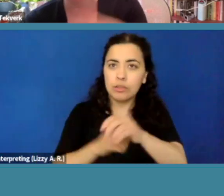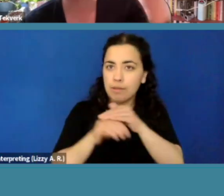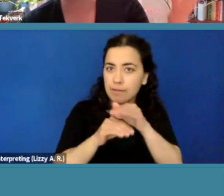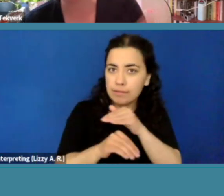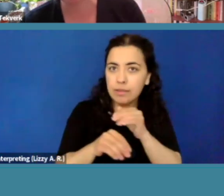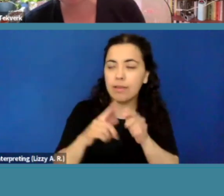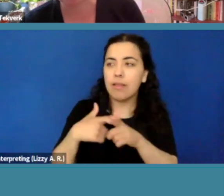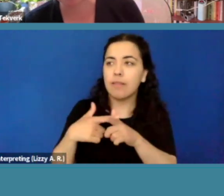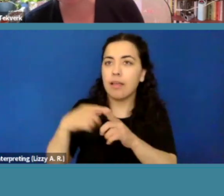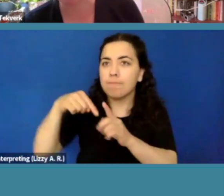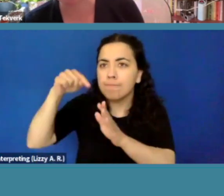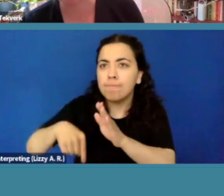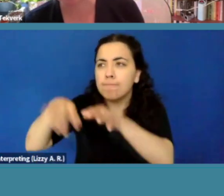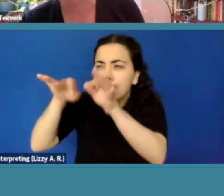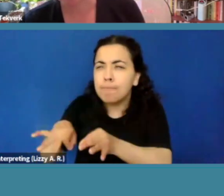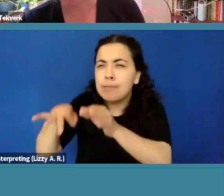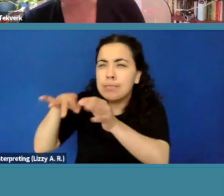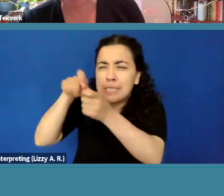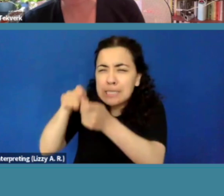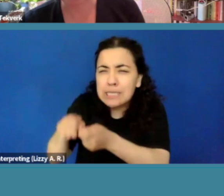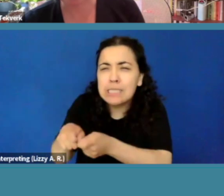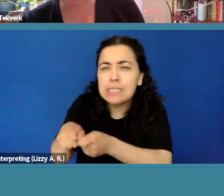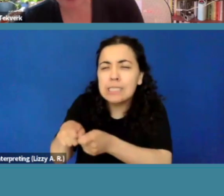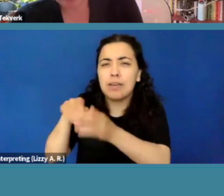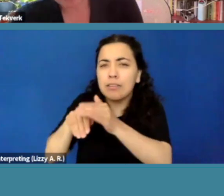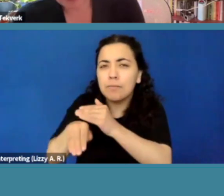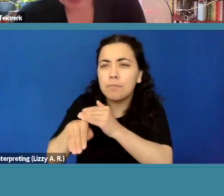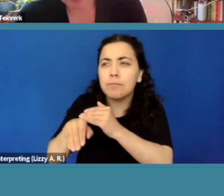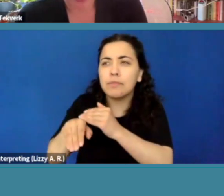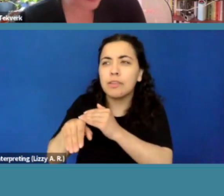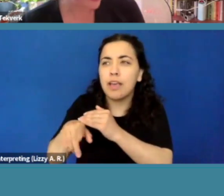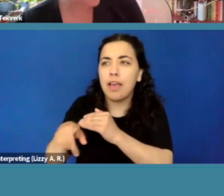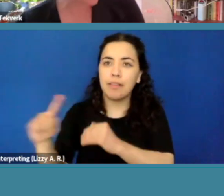more nuanced accessibility aspects, and then having them come back and be like,